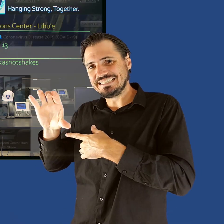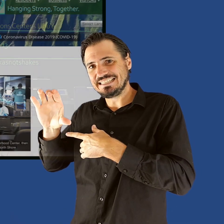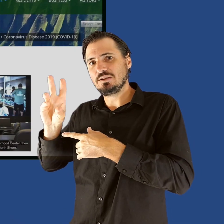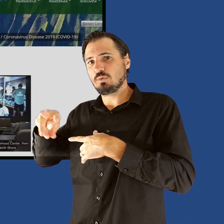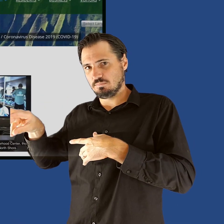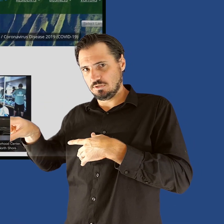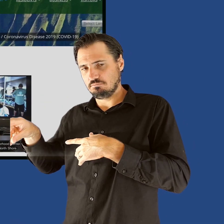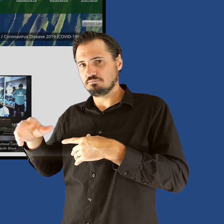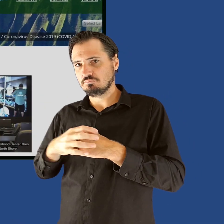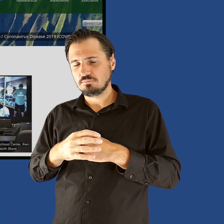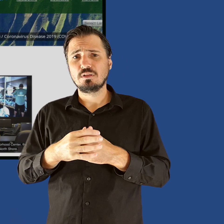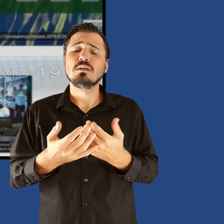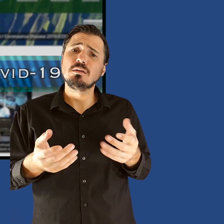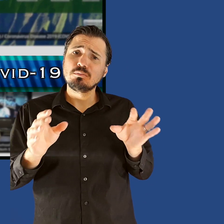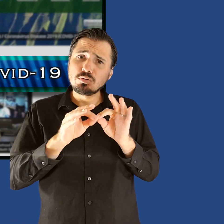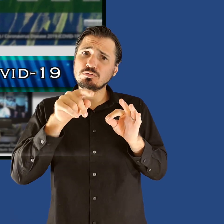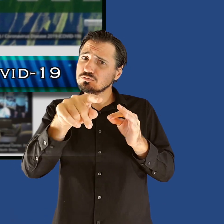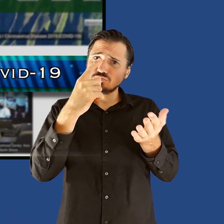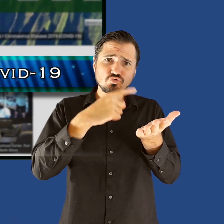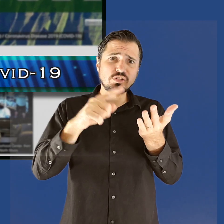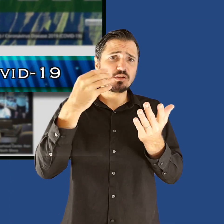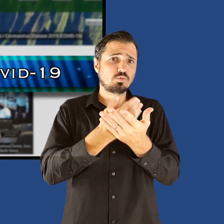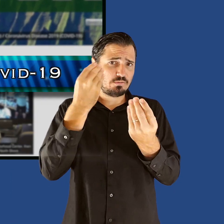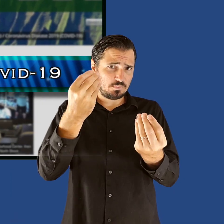Stay informed and connected during this time of social distancing.